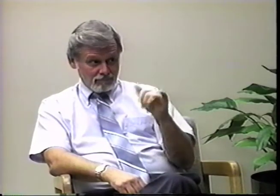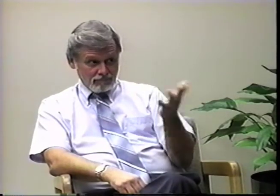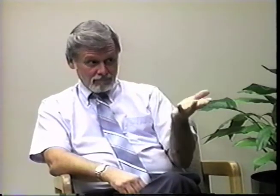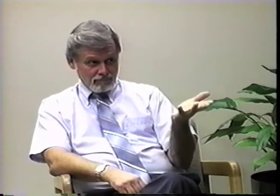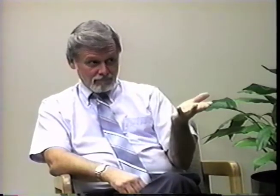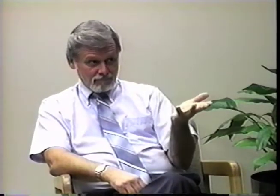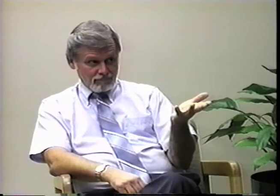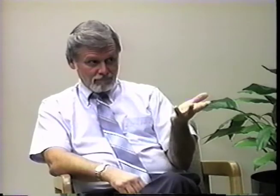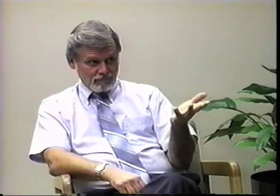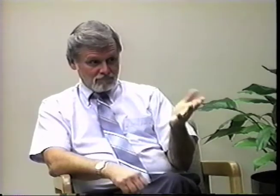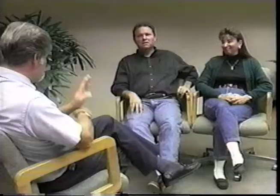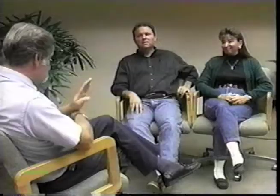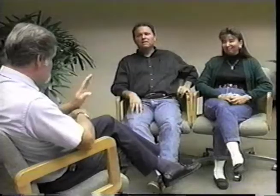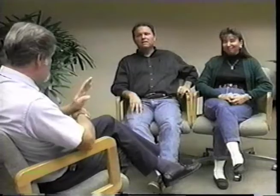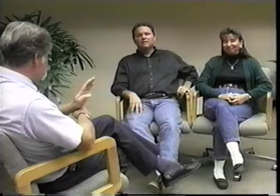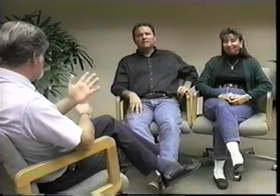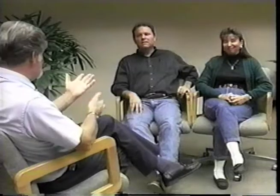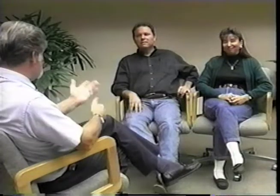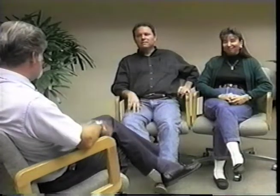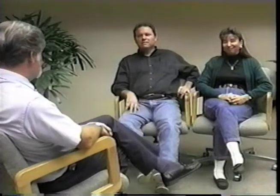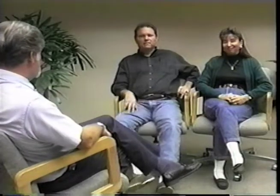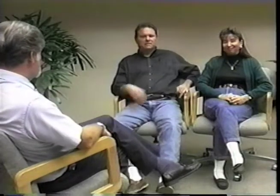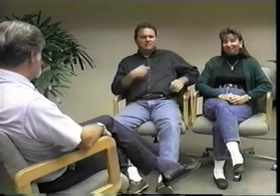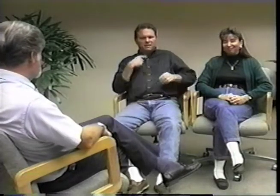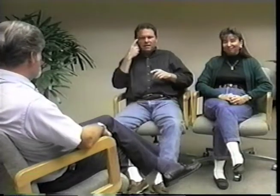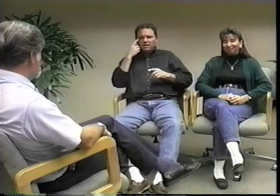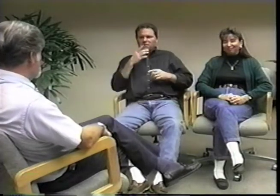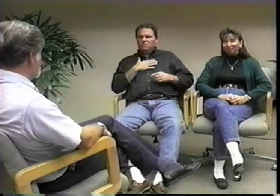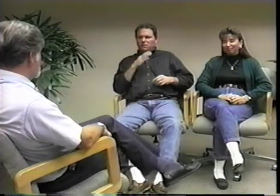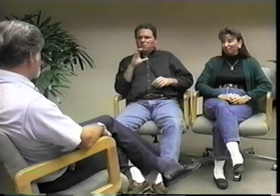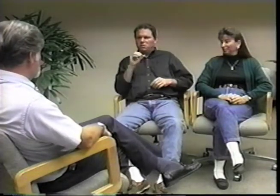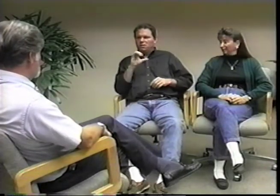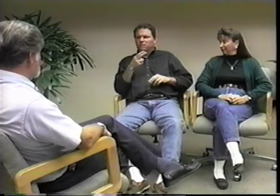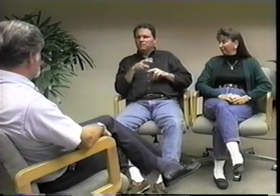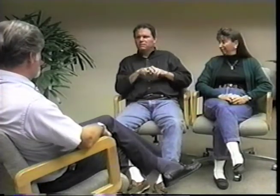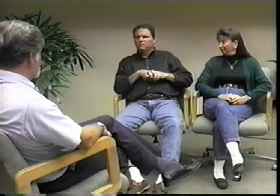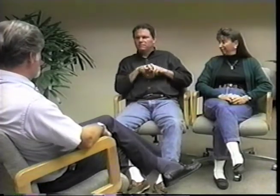David? How about your hobbies? What do you do?